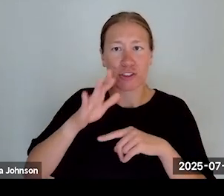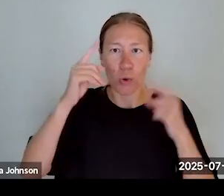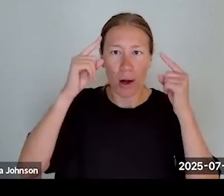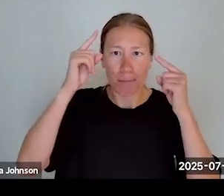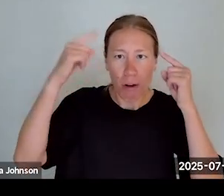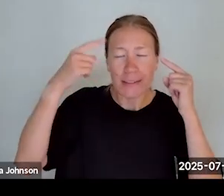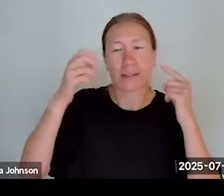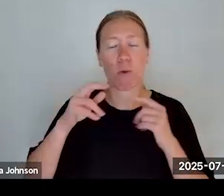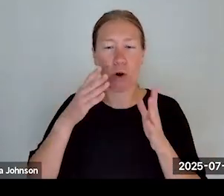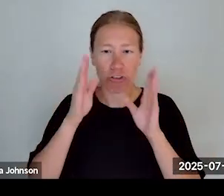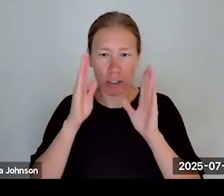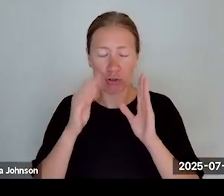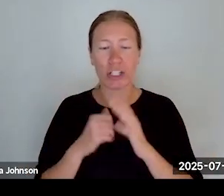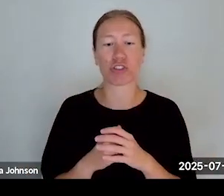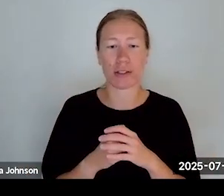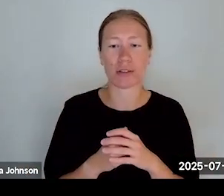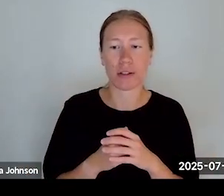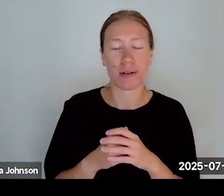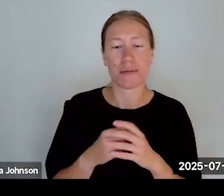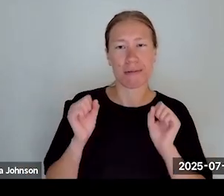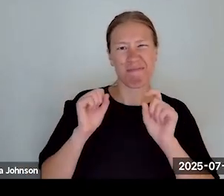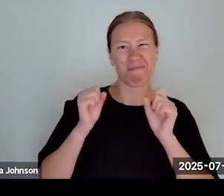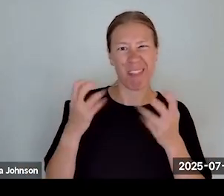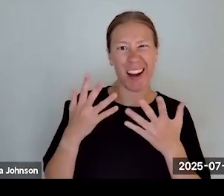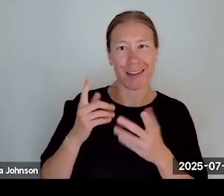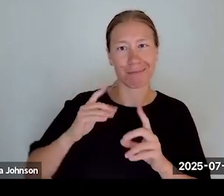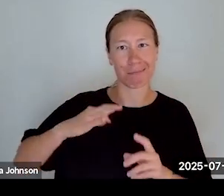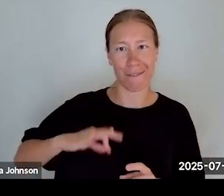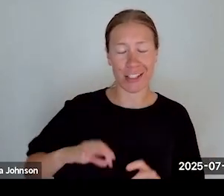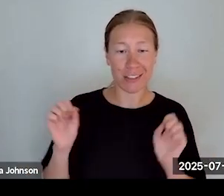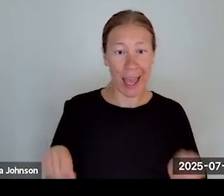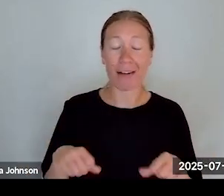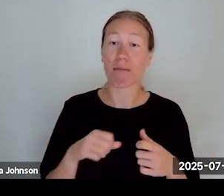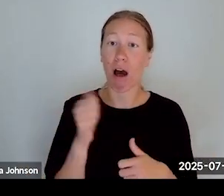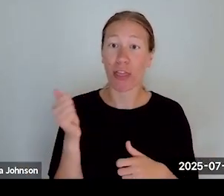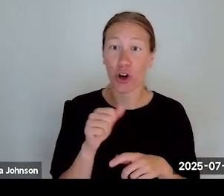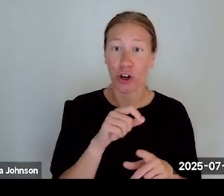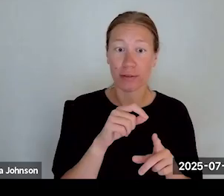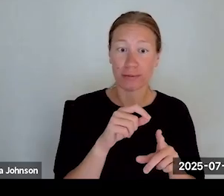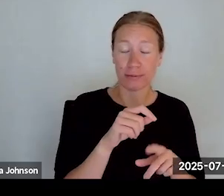There are many other text-to-speech tools also available, including Read&Write, Speechify,